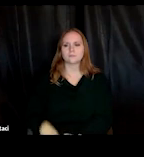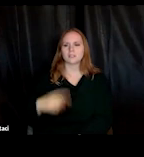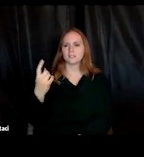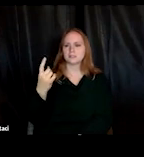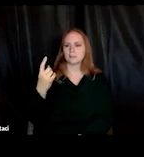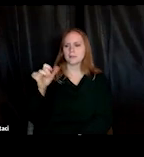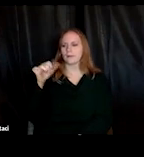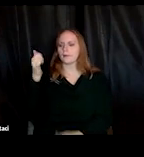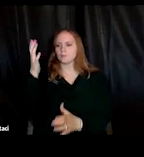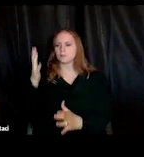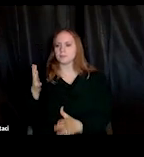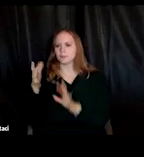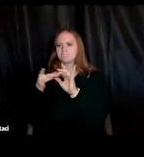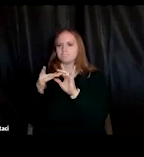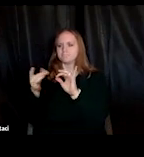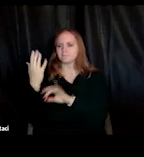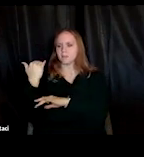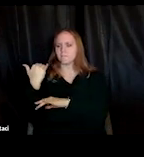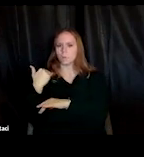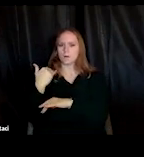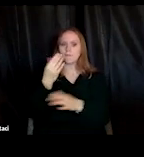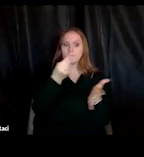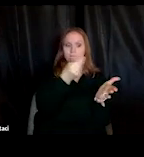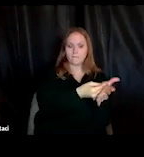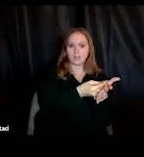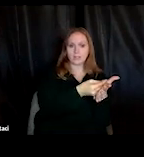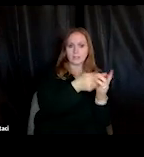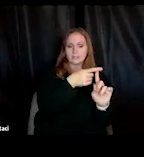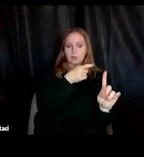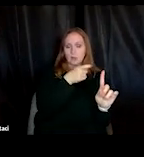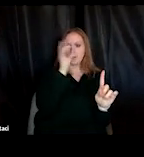How funding derives from federal, state, and local dollars.